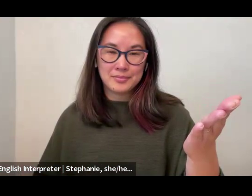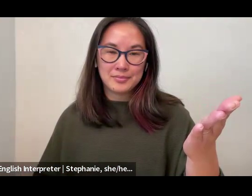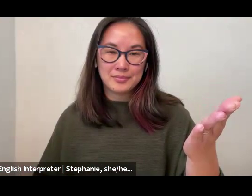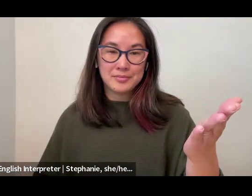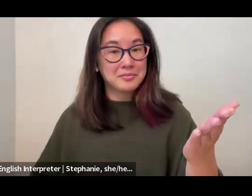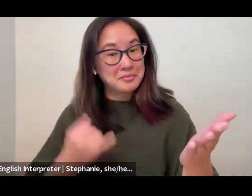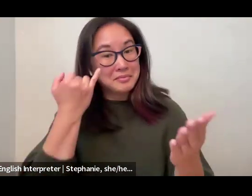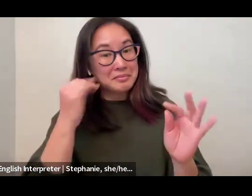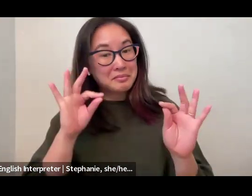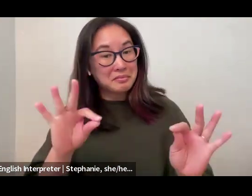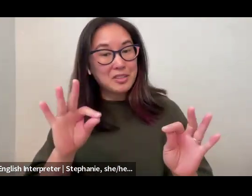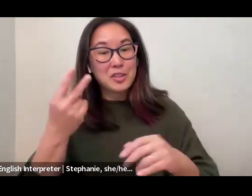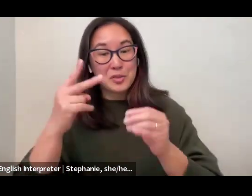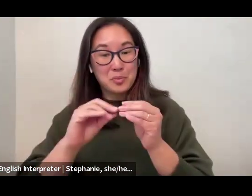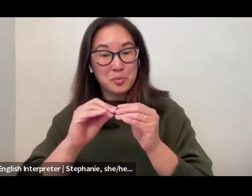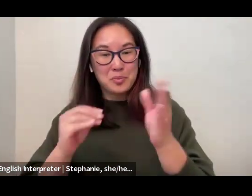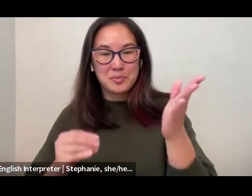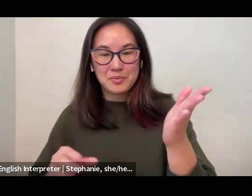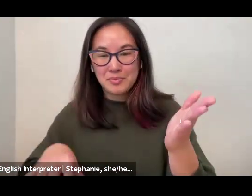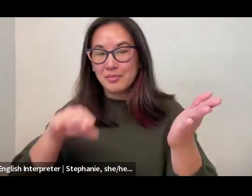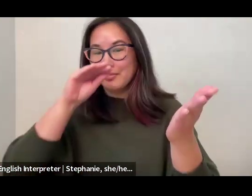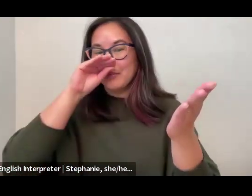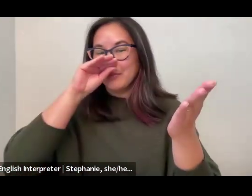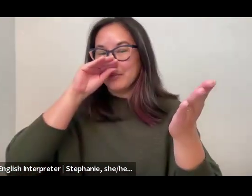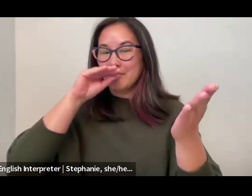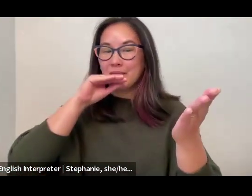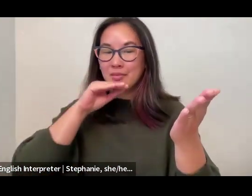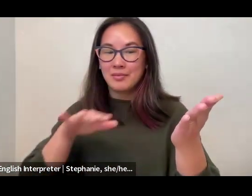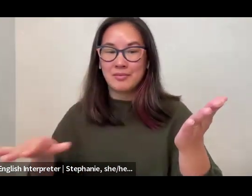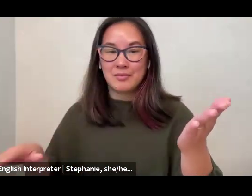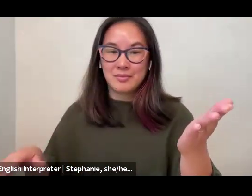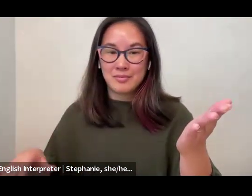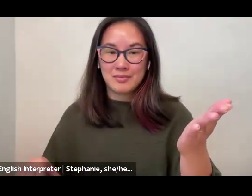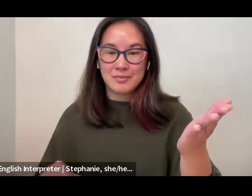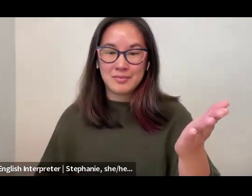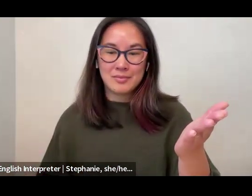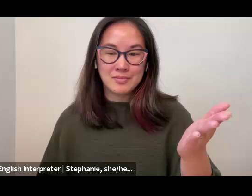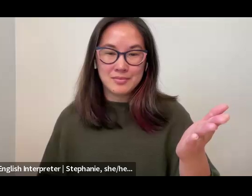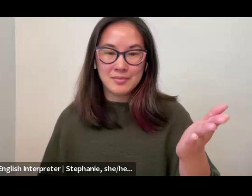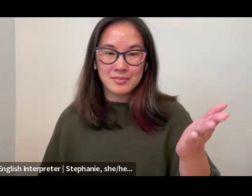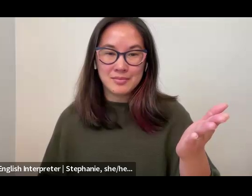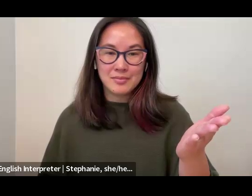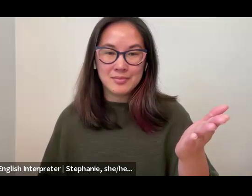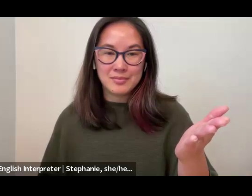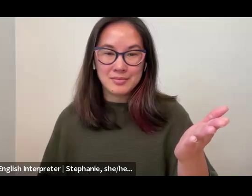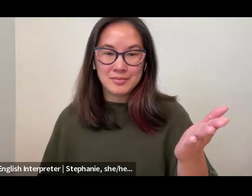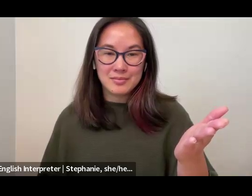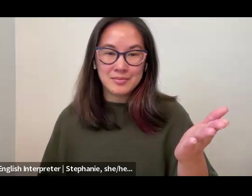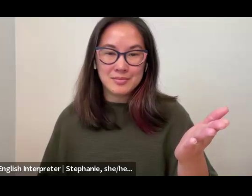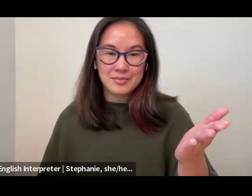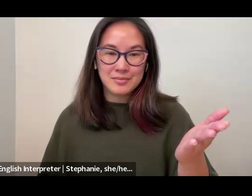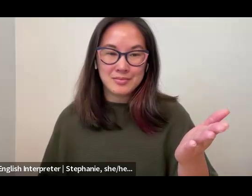Maybe you want to move around a little bit.